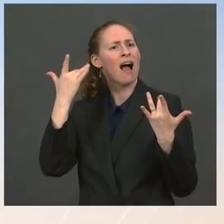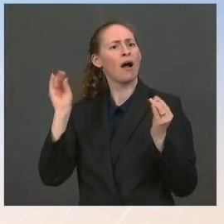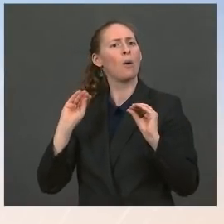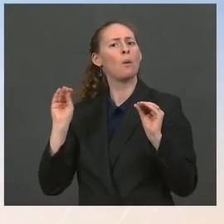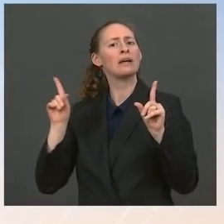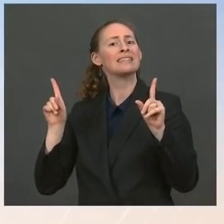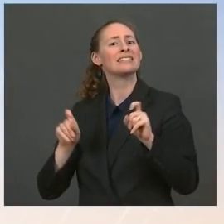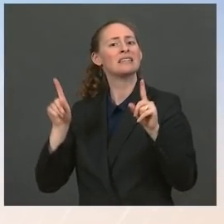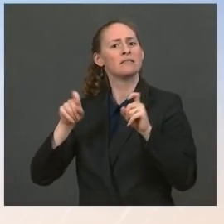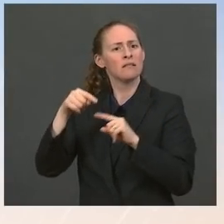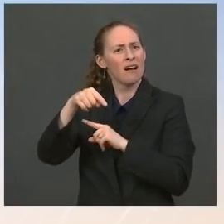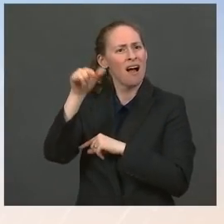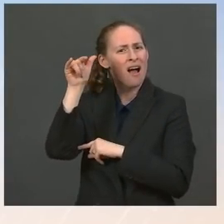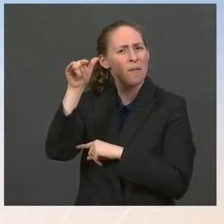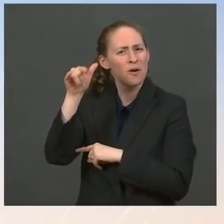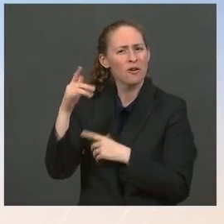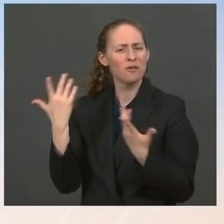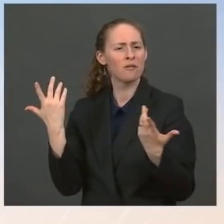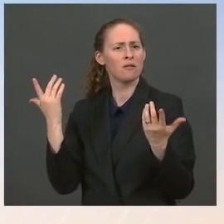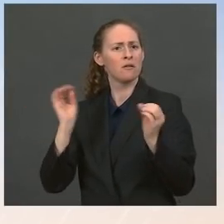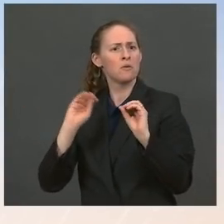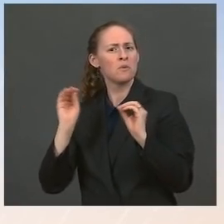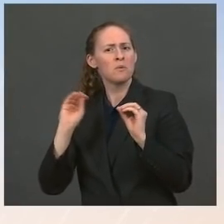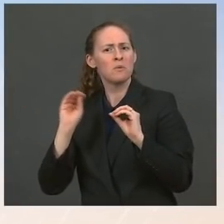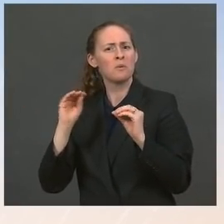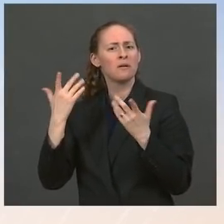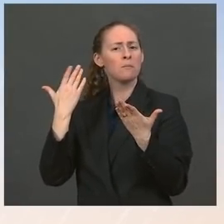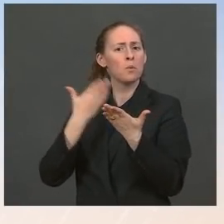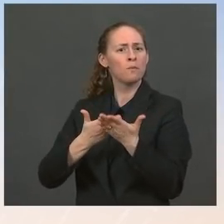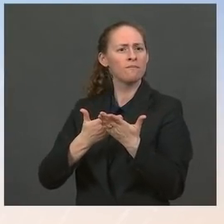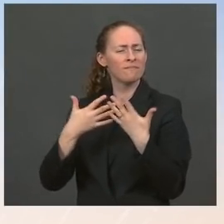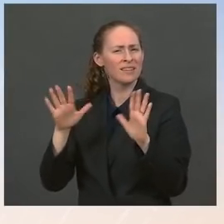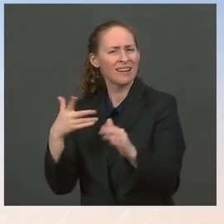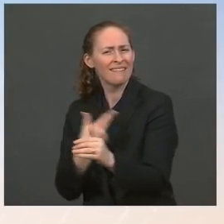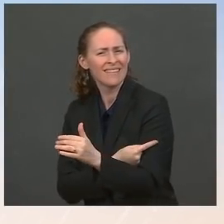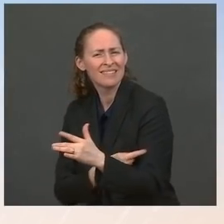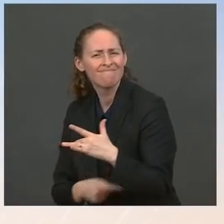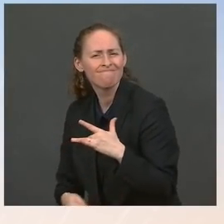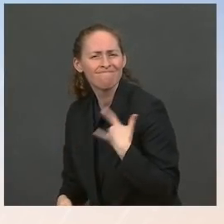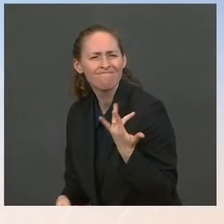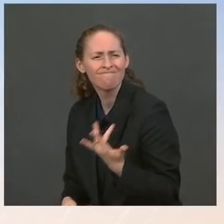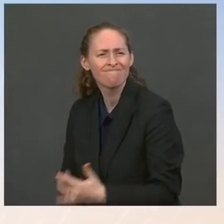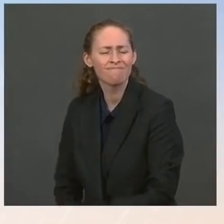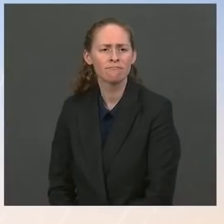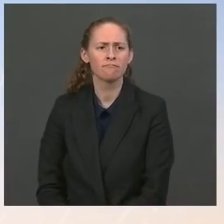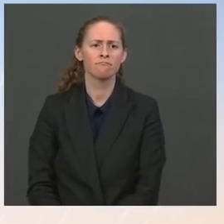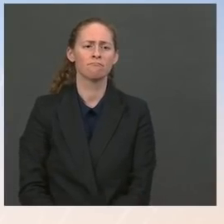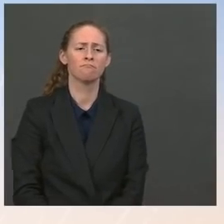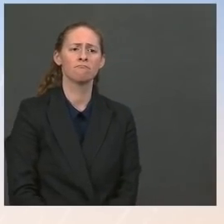we say this all the time: Everything is on the table. We just don't have any announcement to preview right now on this.